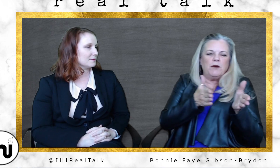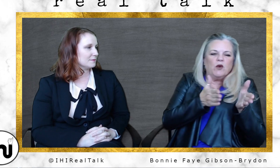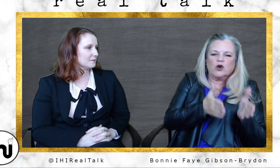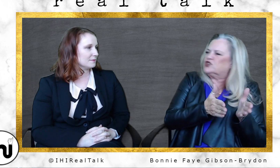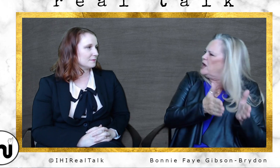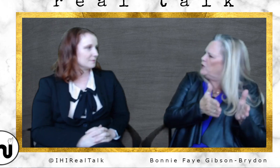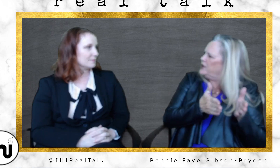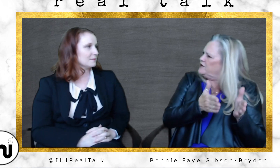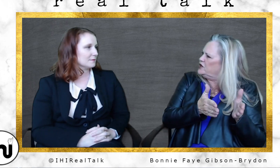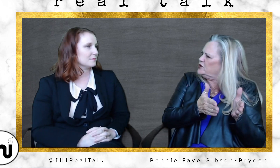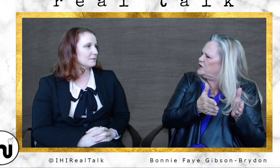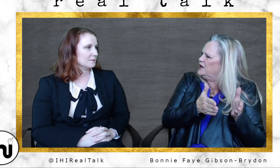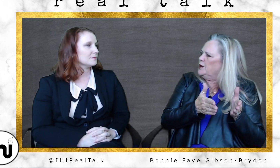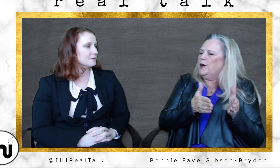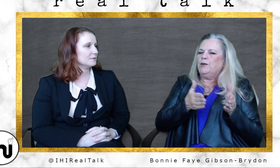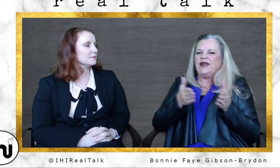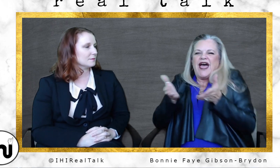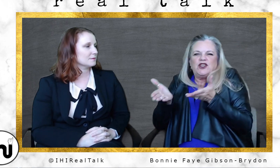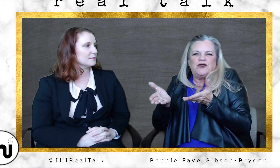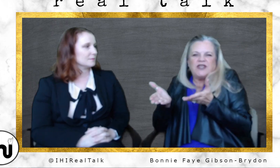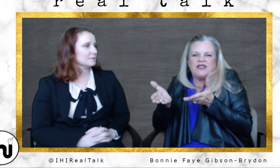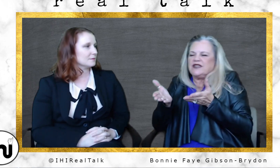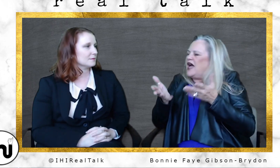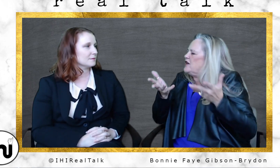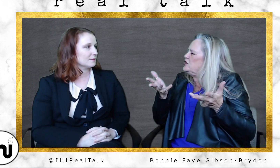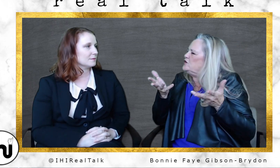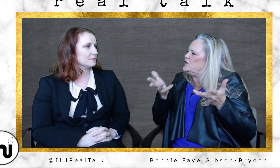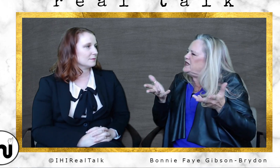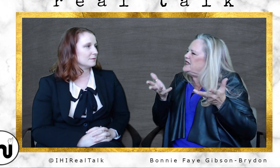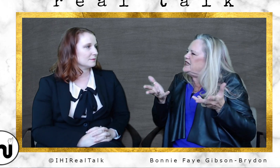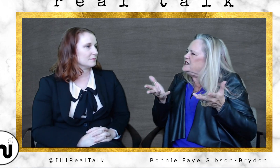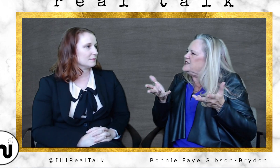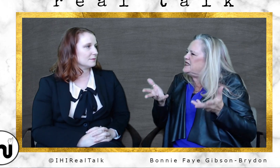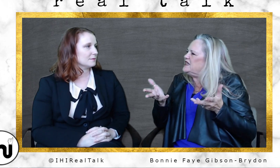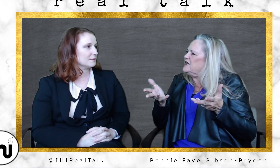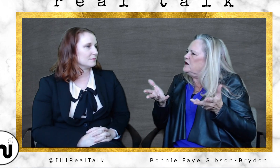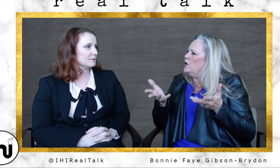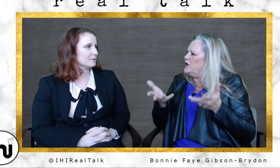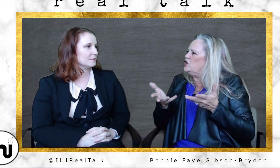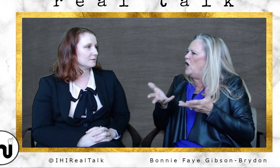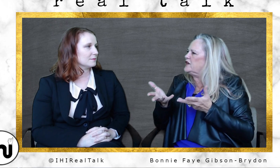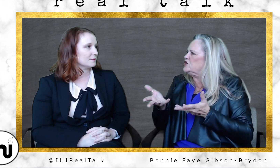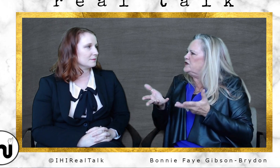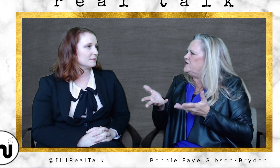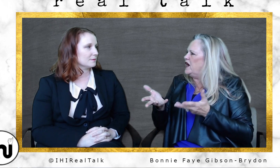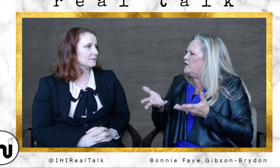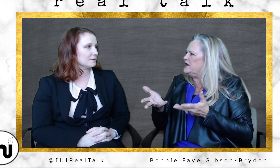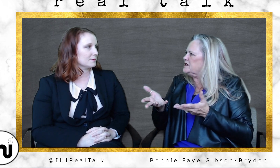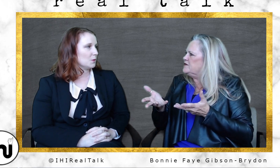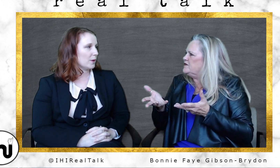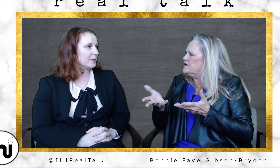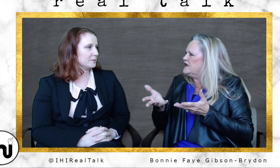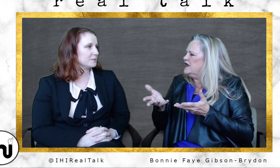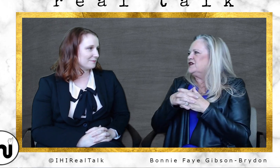a workshop point of view, but how do you think it? How do you really get into thinking when you walk into an environment? Desirée: Right.